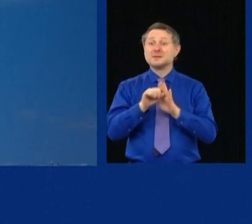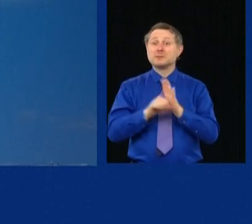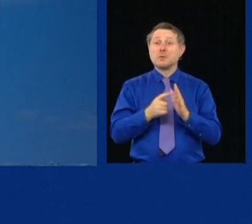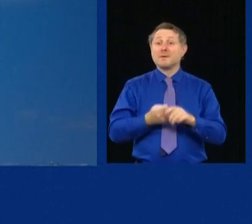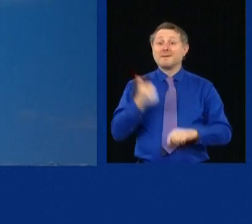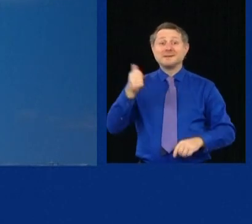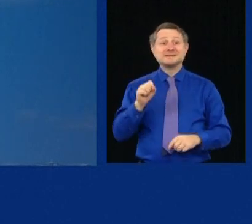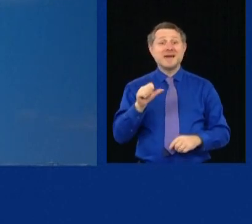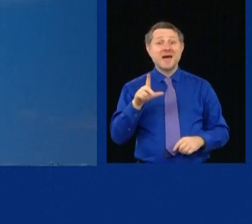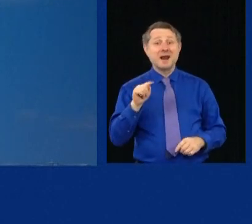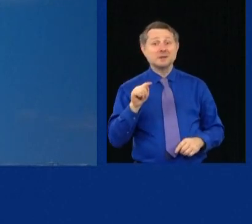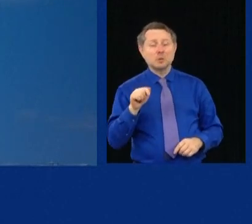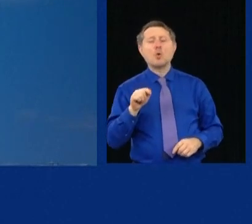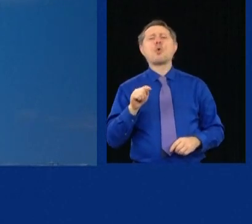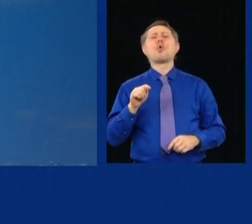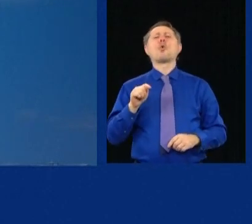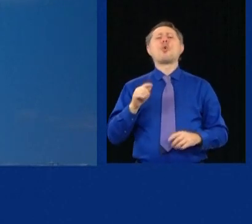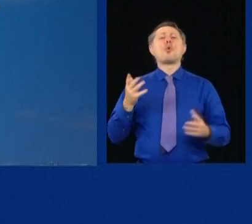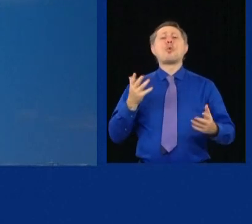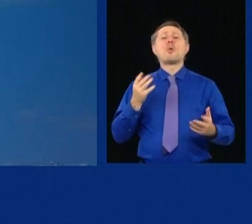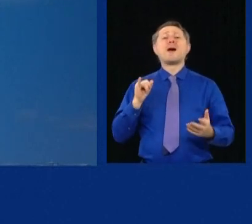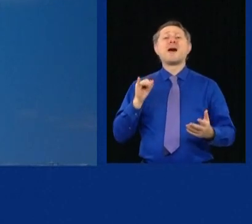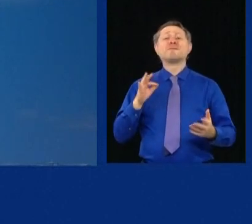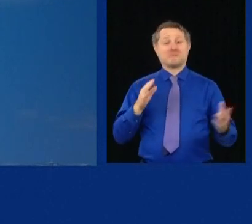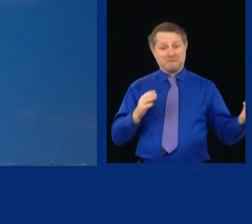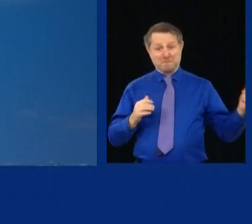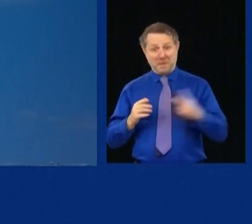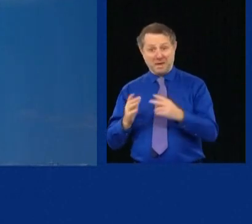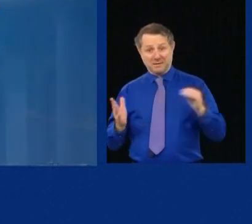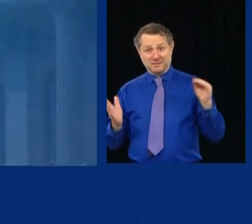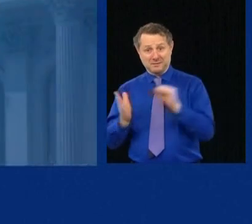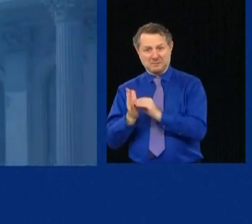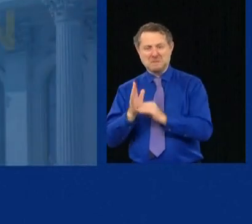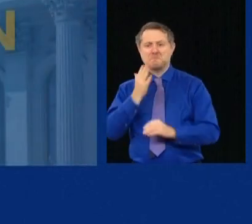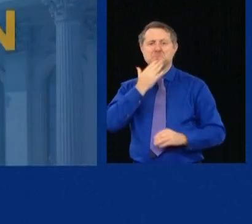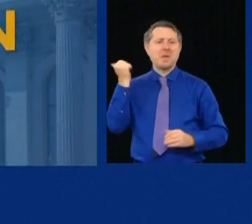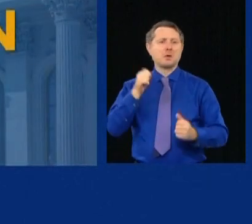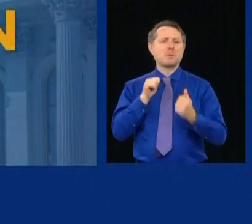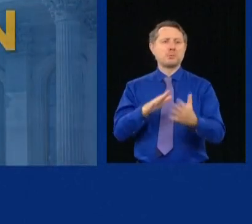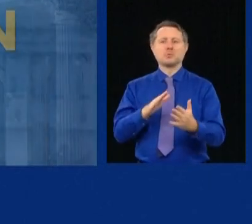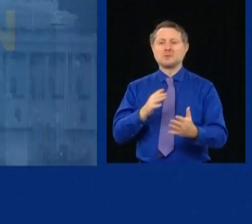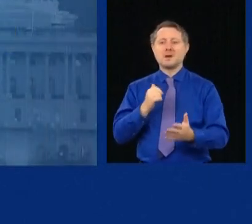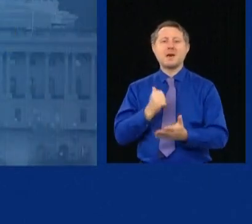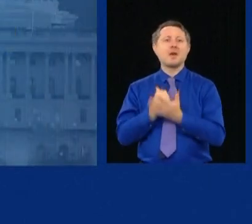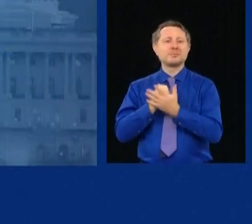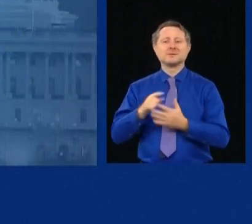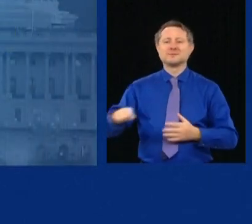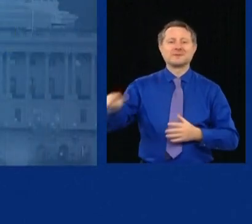SO REPEALING S.A.L.T. ACTUALLY